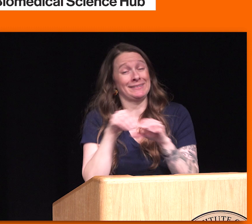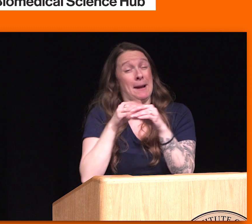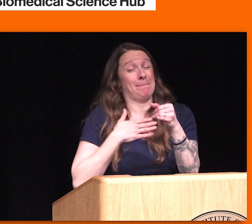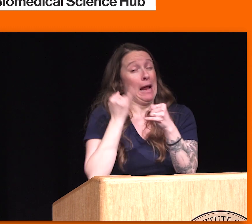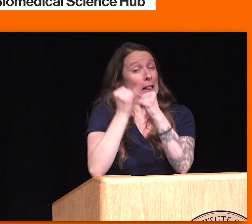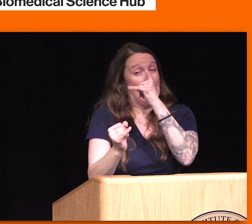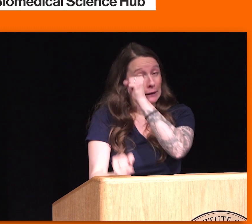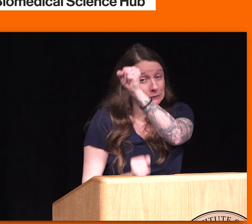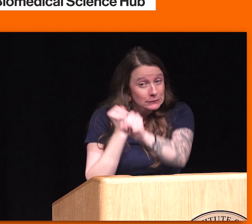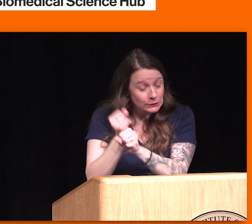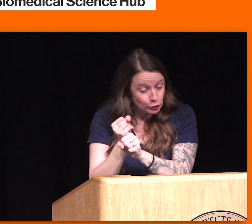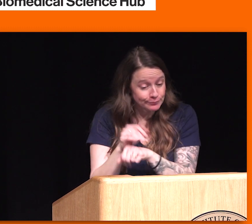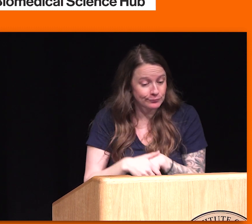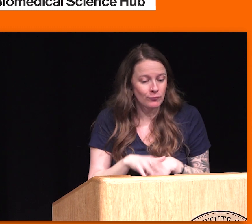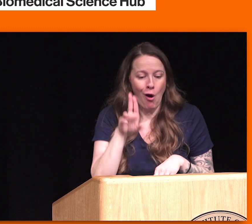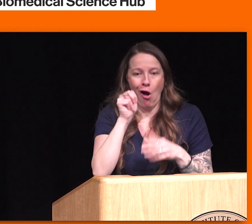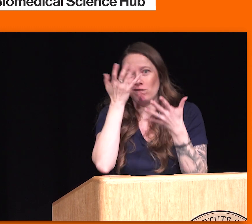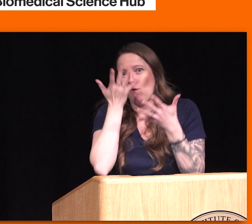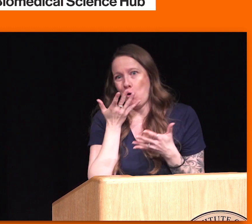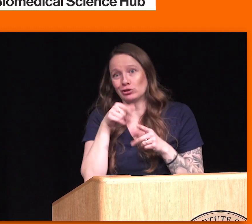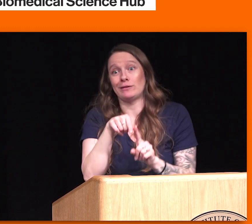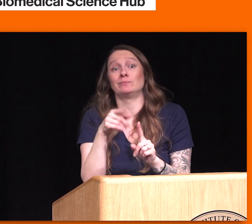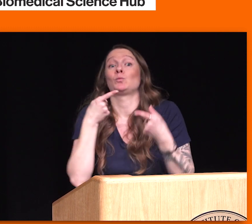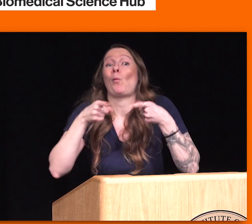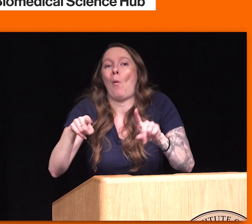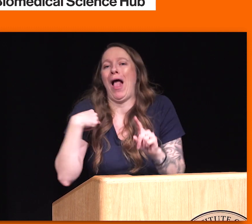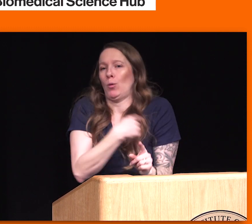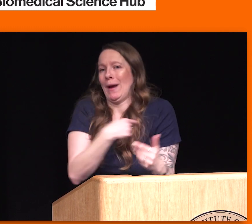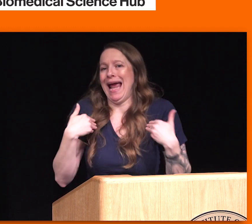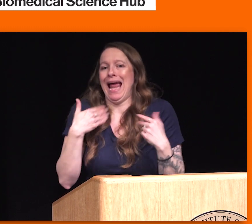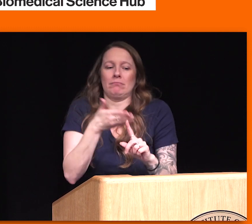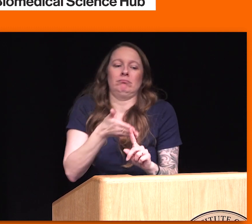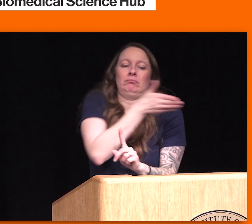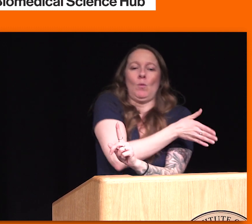but I was also very close to finishing. So, in my final year,